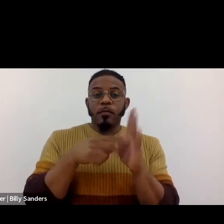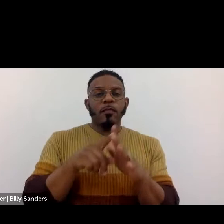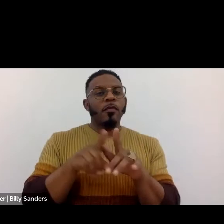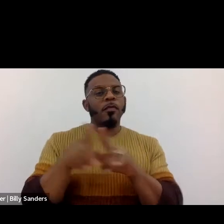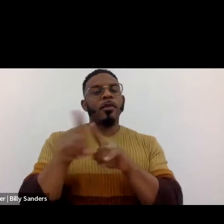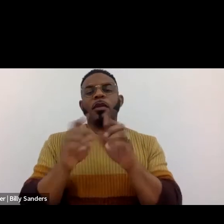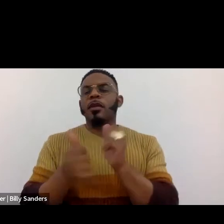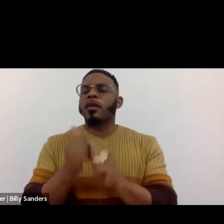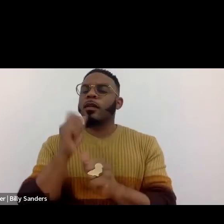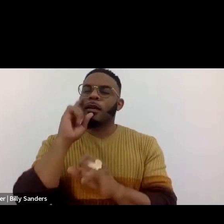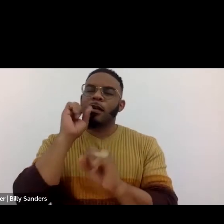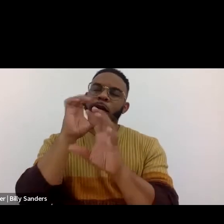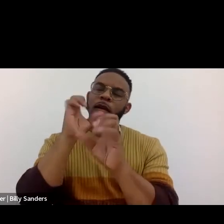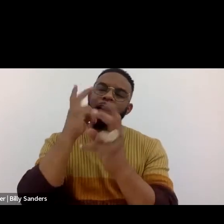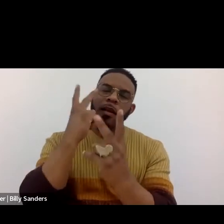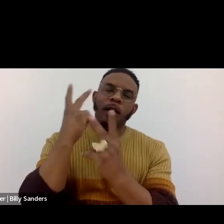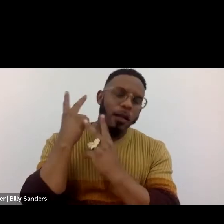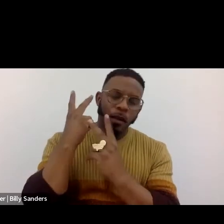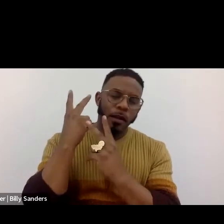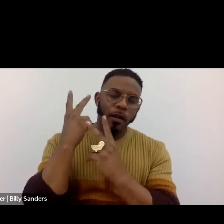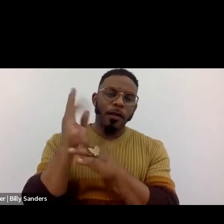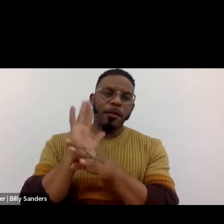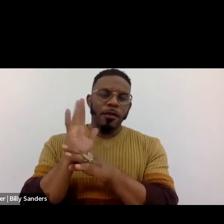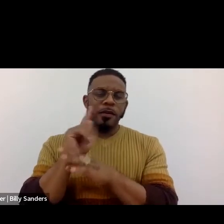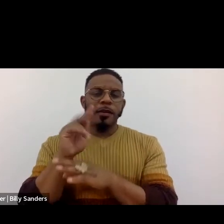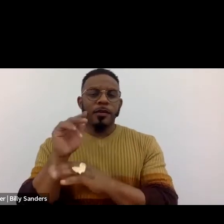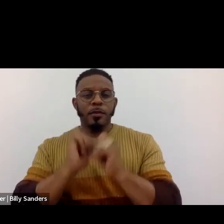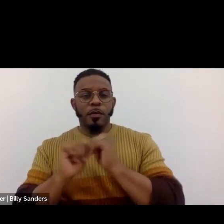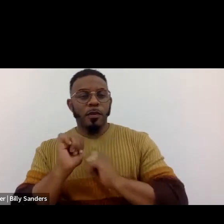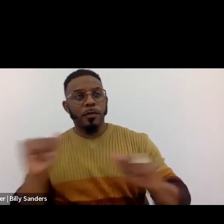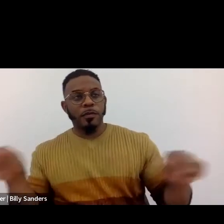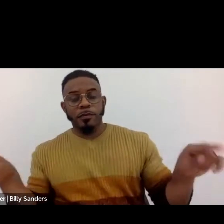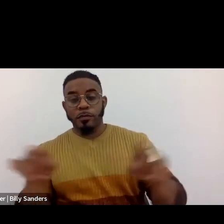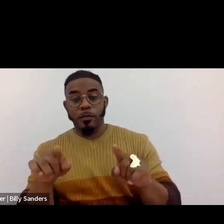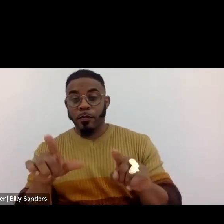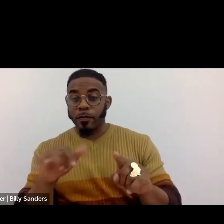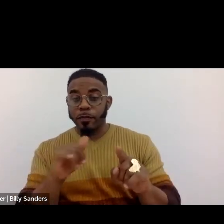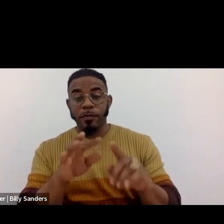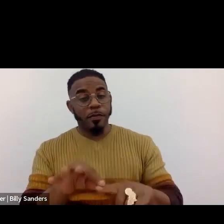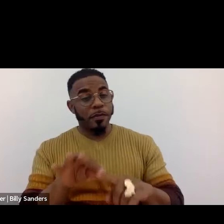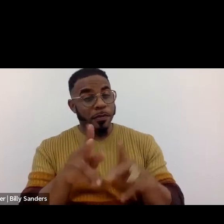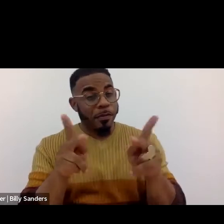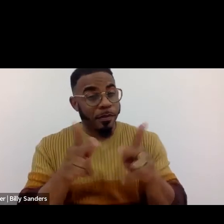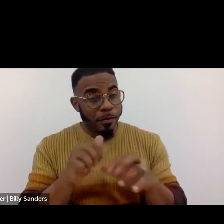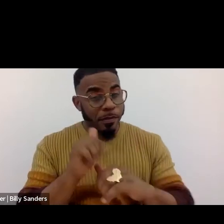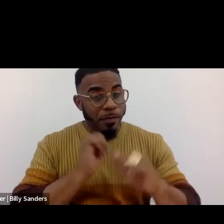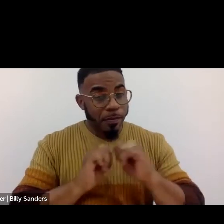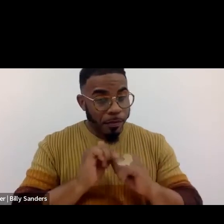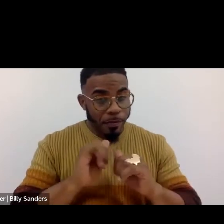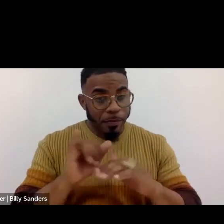of the most iconic films and television programs out there. They have a special place in the entertainment industry.